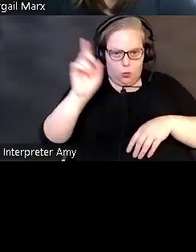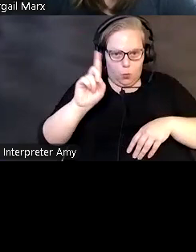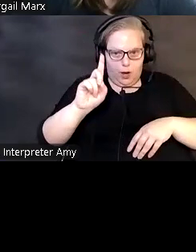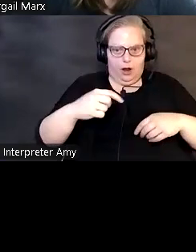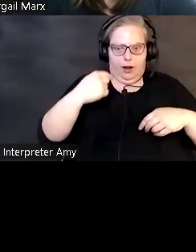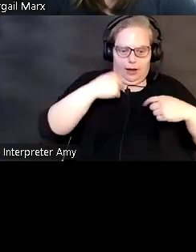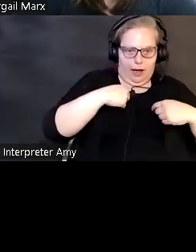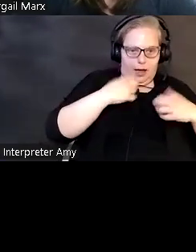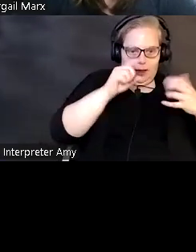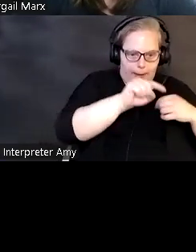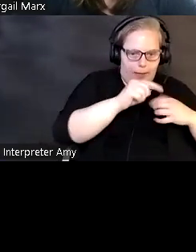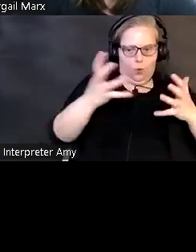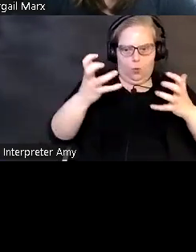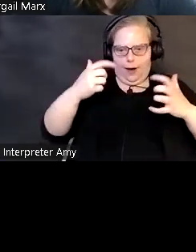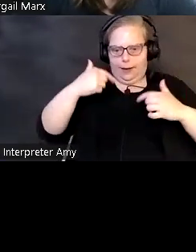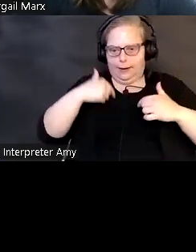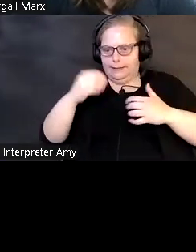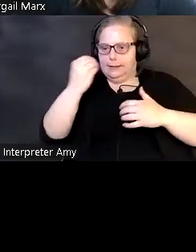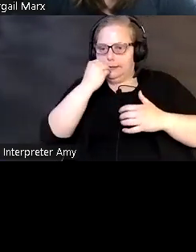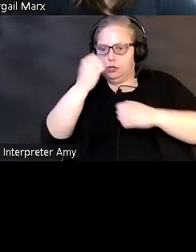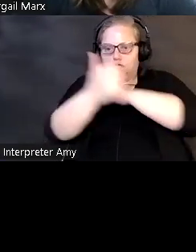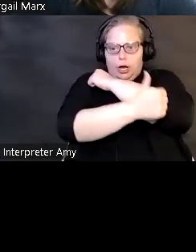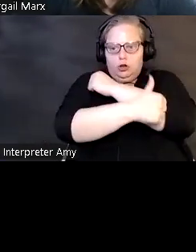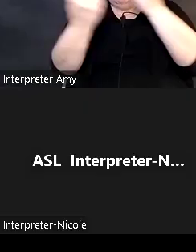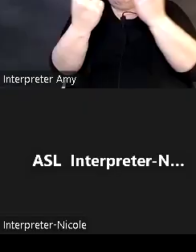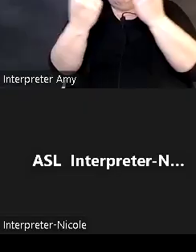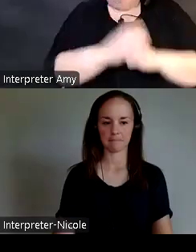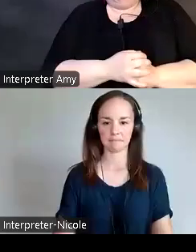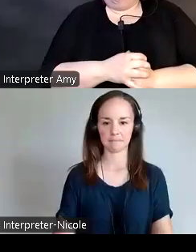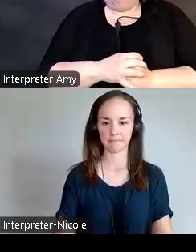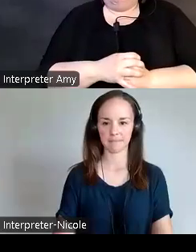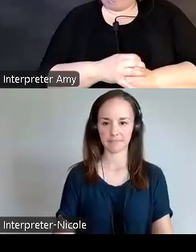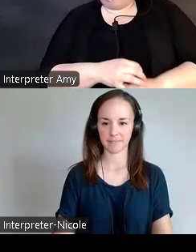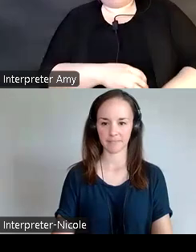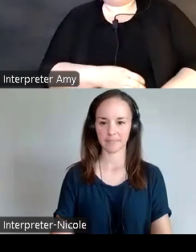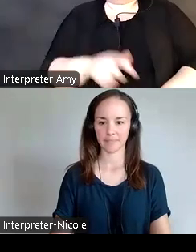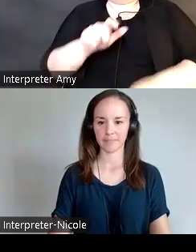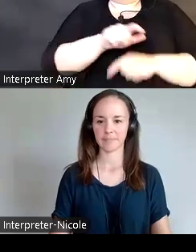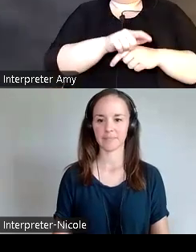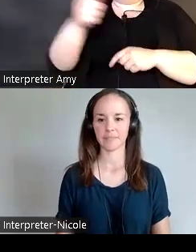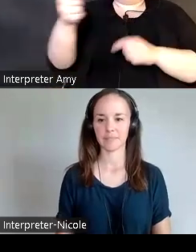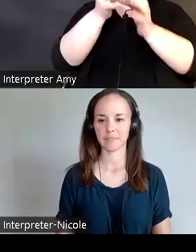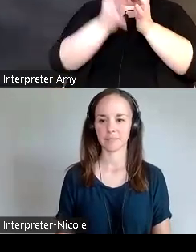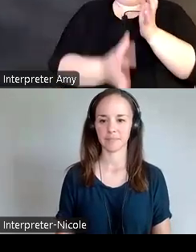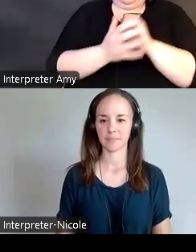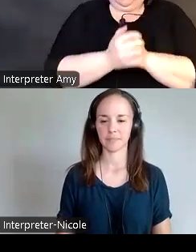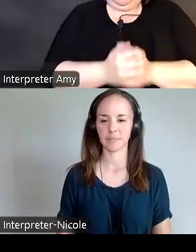and maybe eat crackers or something like that. And then the last page set we considered for this